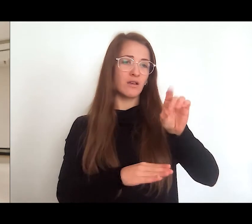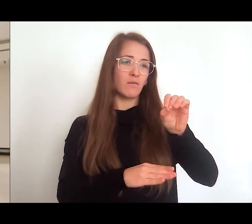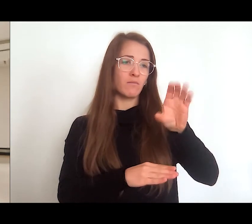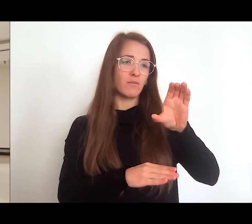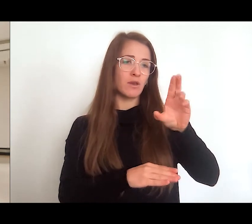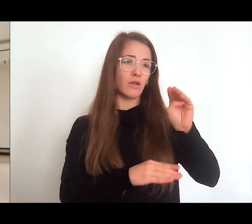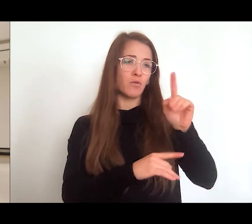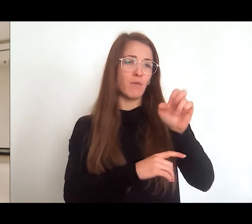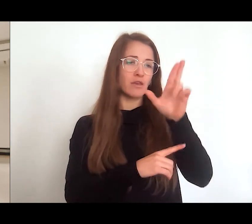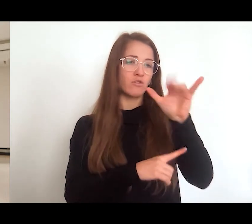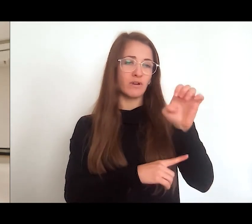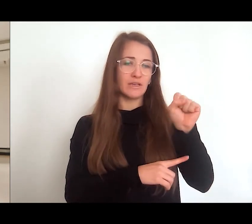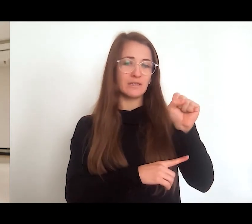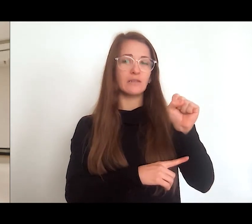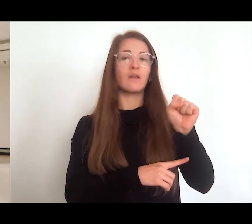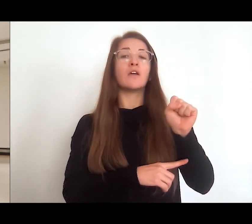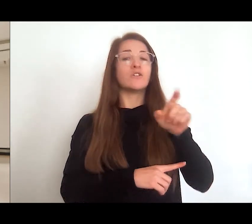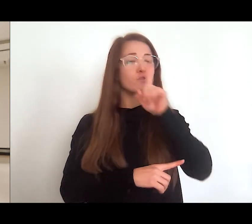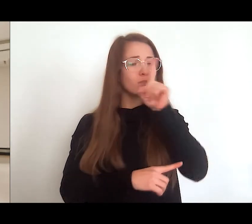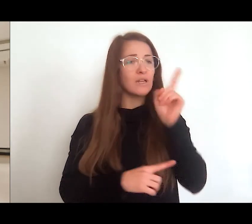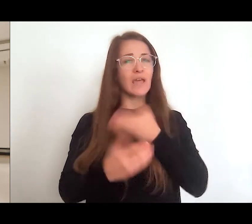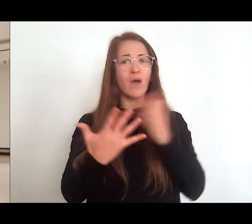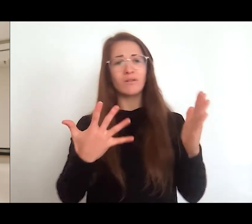TOGETHER SOME REALLY GREAT DOCUMENTARIES.